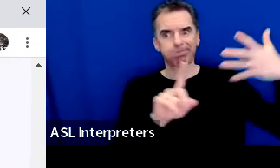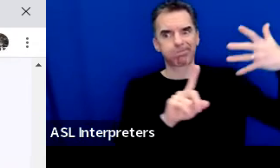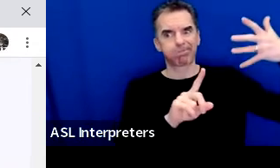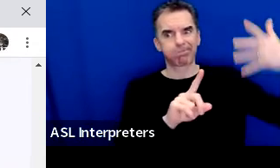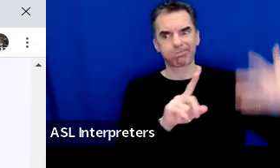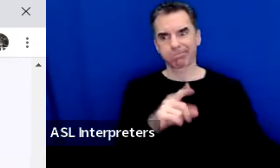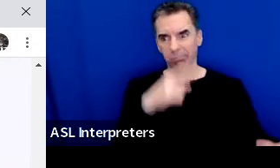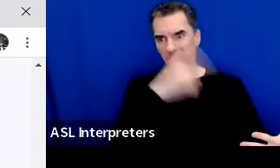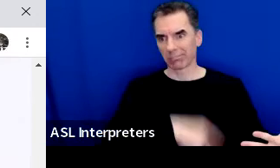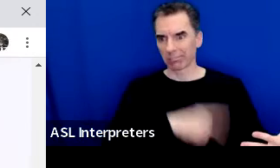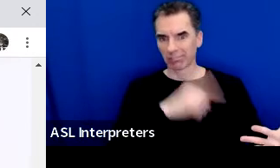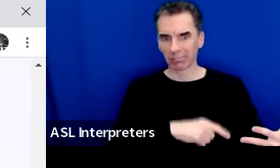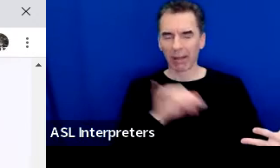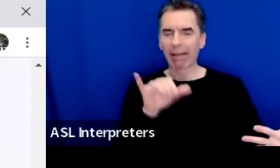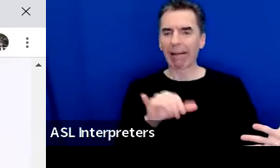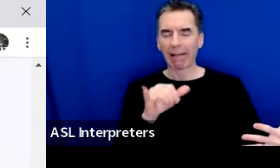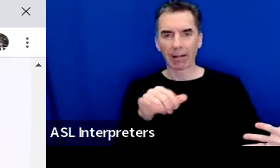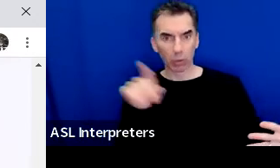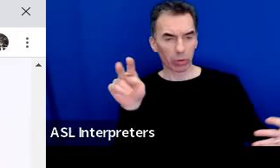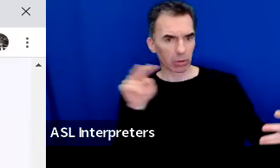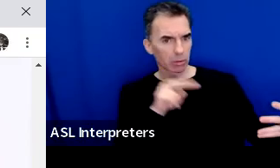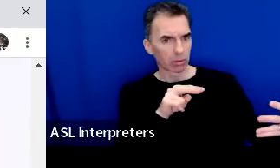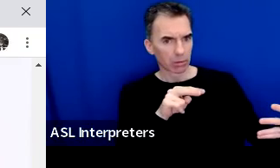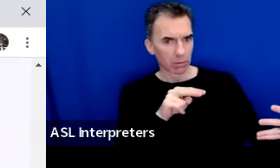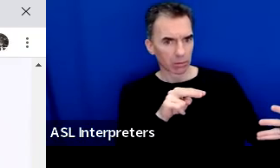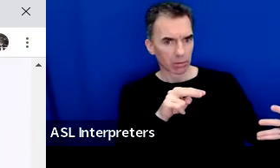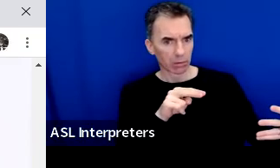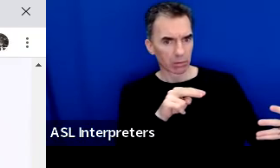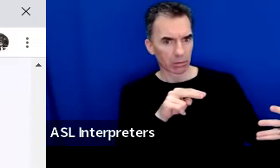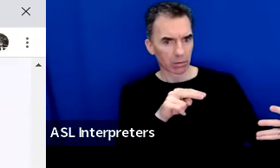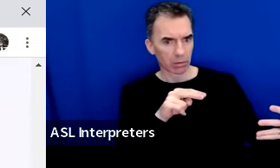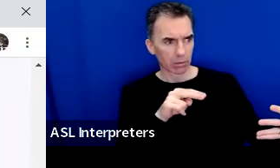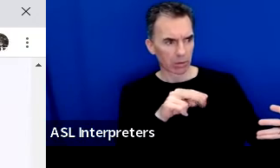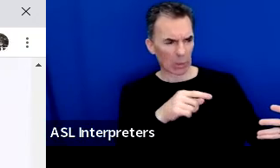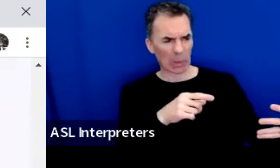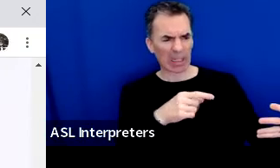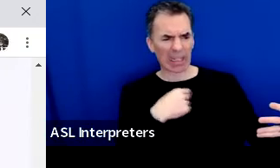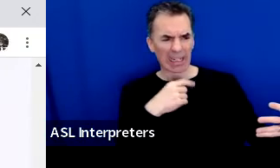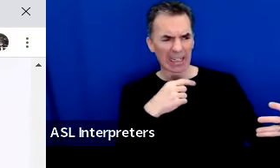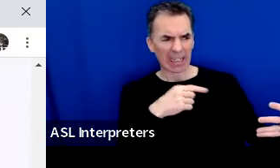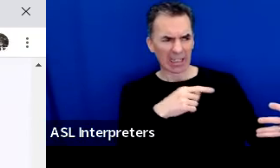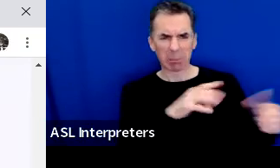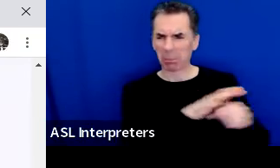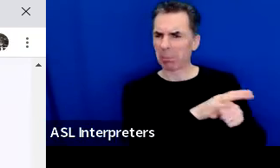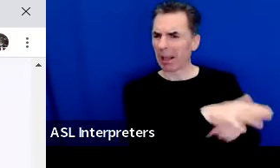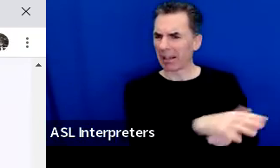So if you don't think there's enough, you're way too picky. These are all correlation problems,